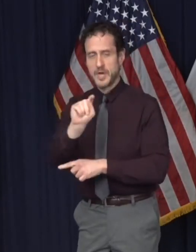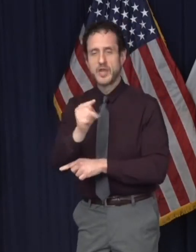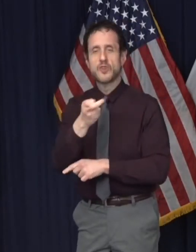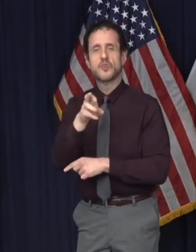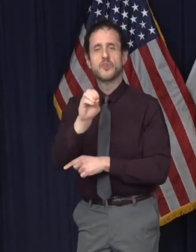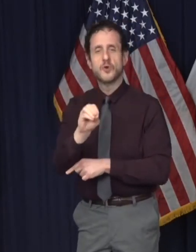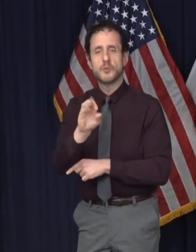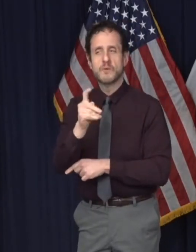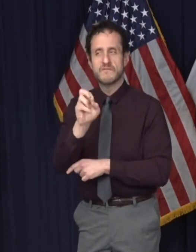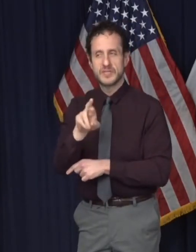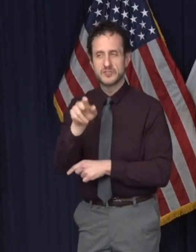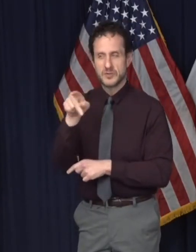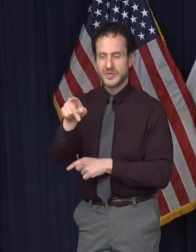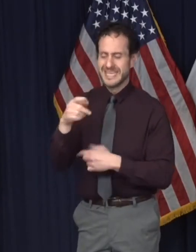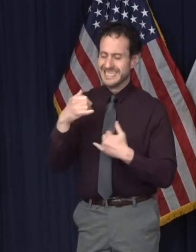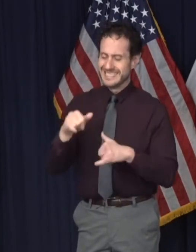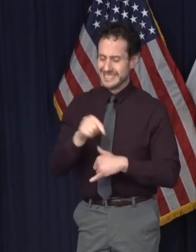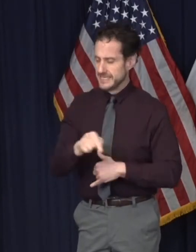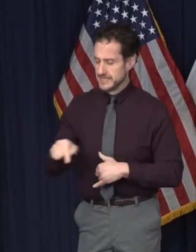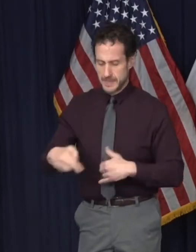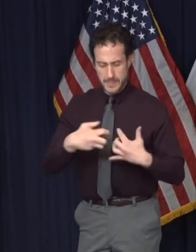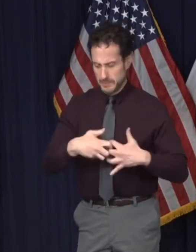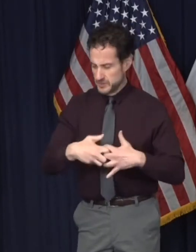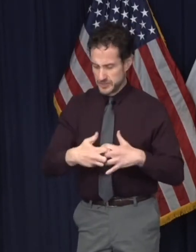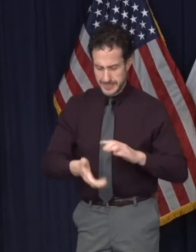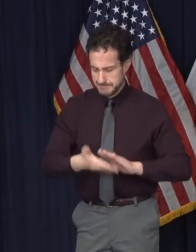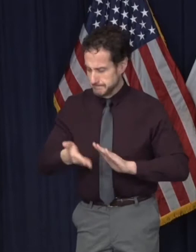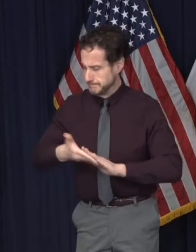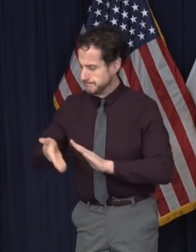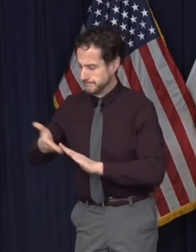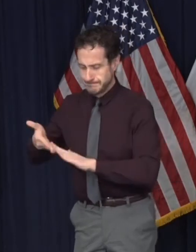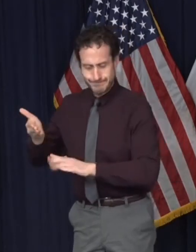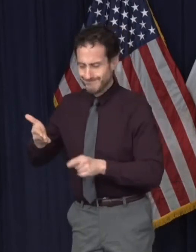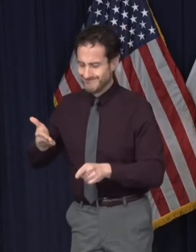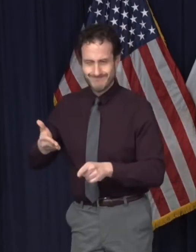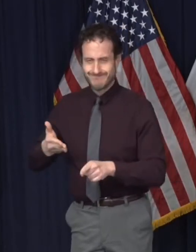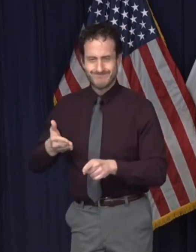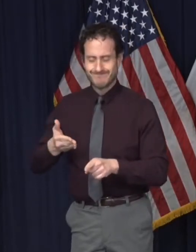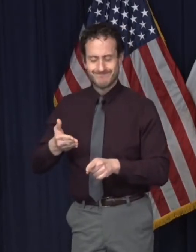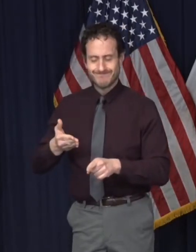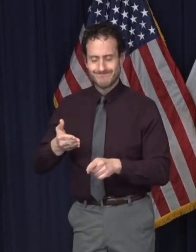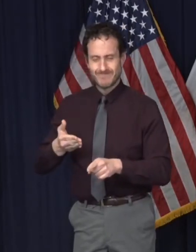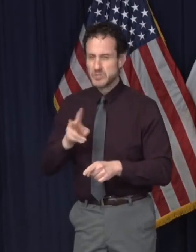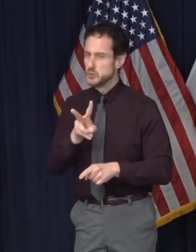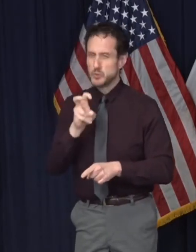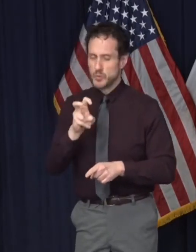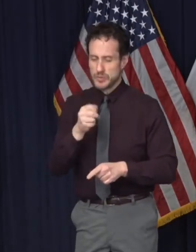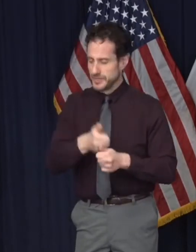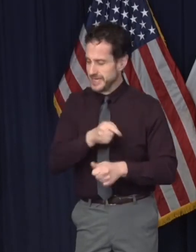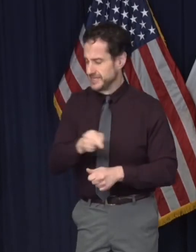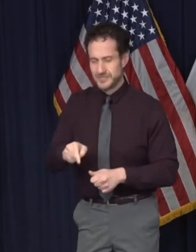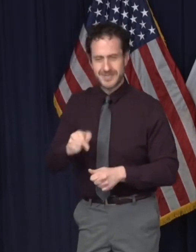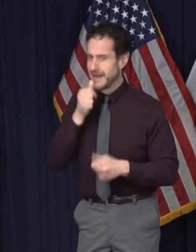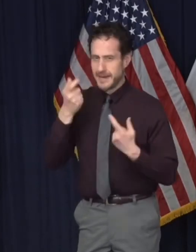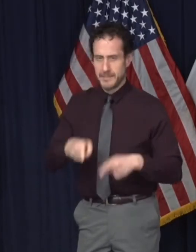OVER THE PAST TEN DAYS WORKING ALONGSIDE EXPERT FROM THEY ARE MOW FISHER WE ARE STILL NOT GETTING THE LEVEL OF OUTPUT WE